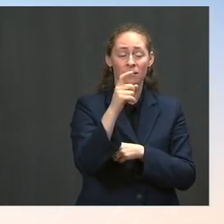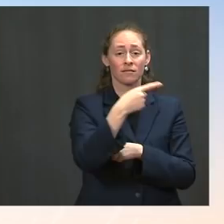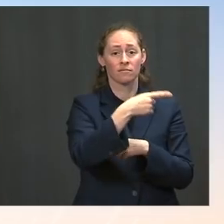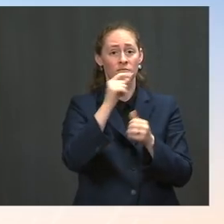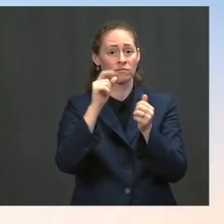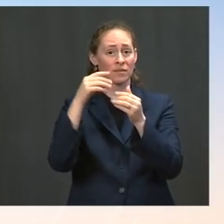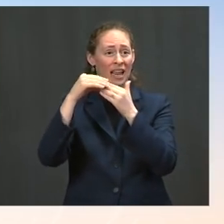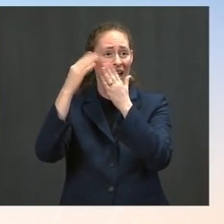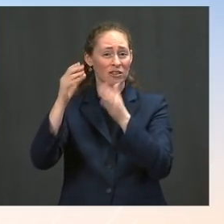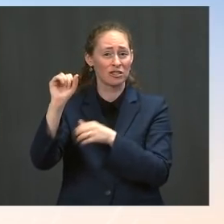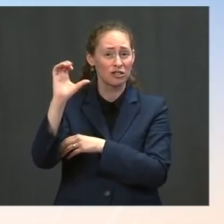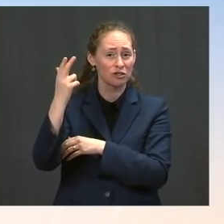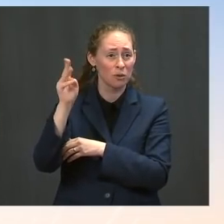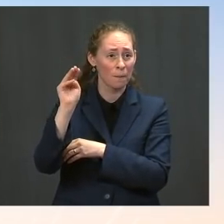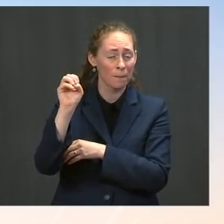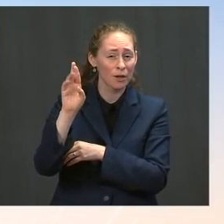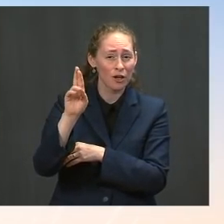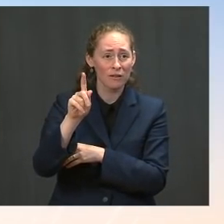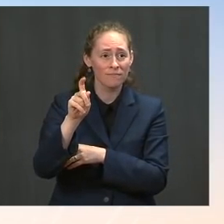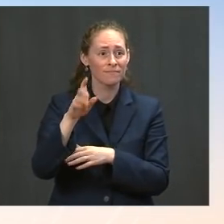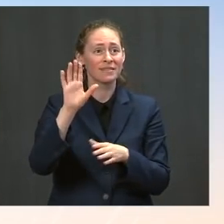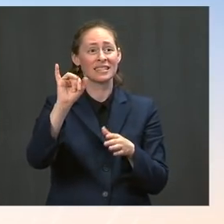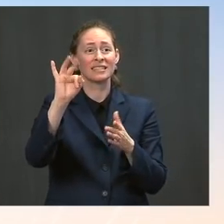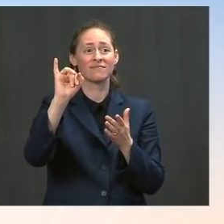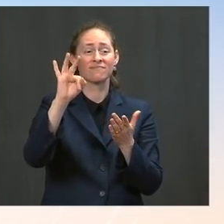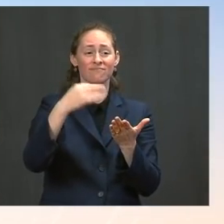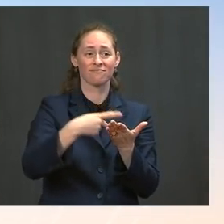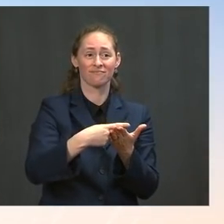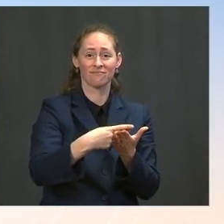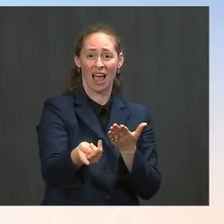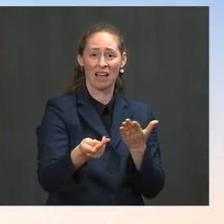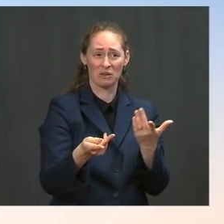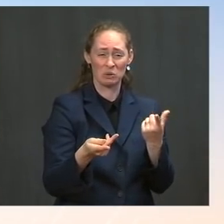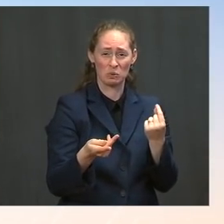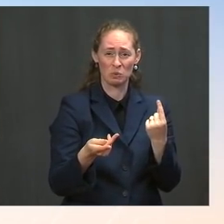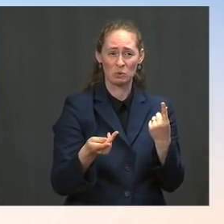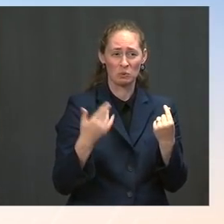Ms. Psaki: Well, for -- yes, he has been in touch with Democrats and Republicans for several days and that will certainly continue,